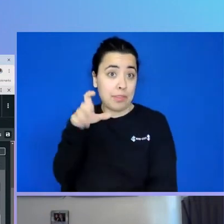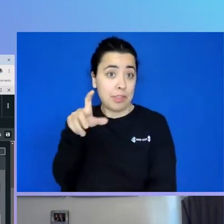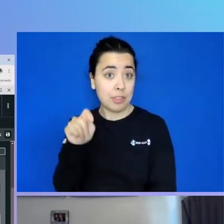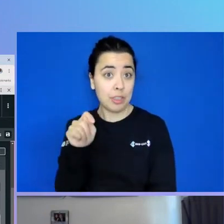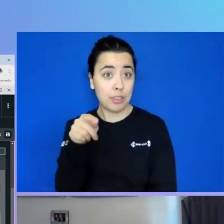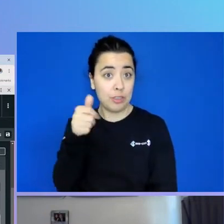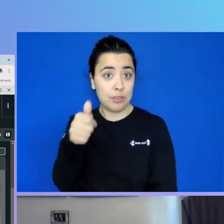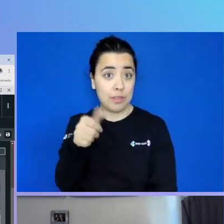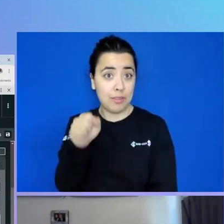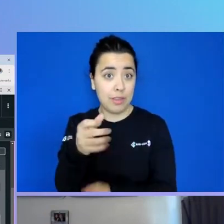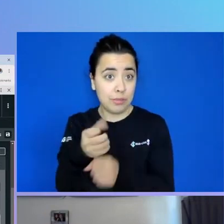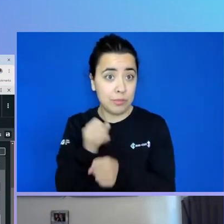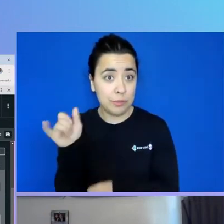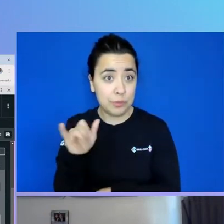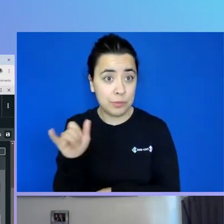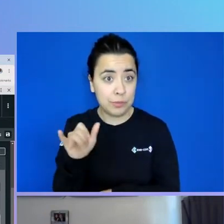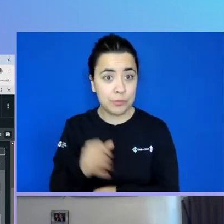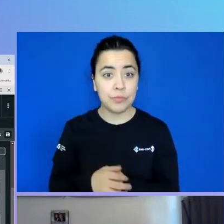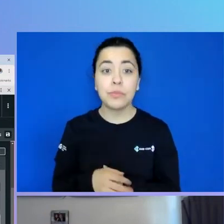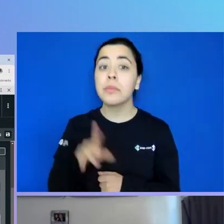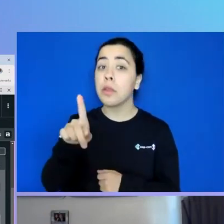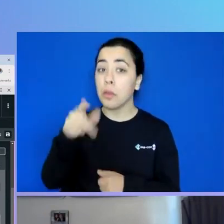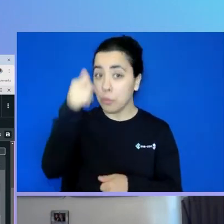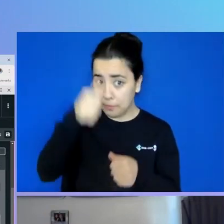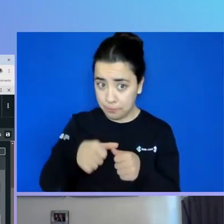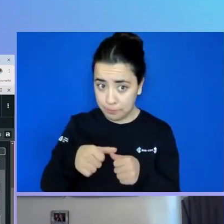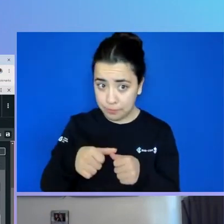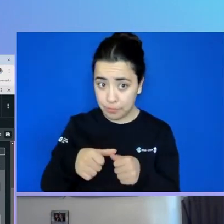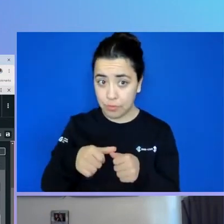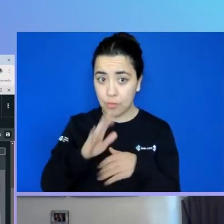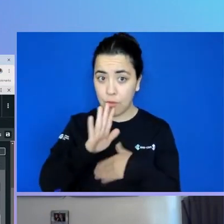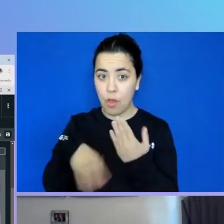to. And remember, it is all coming to you on on a single